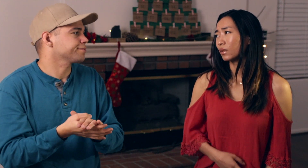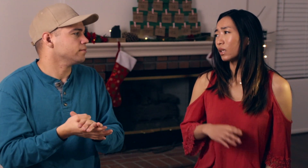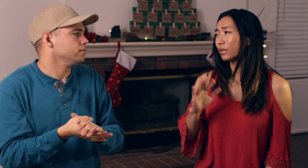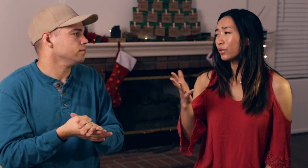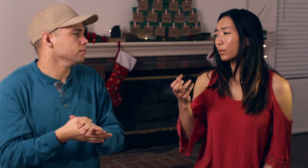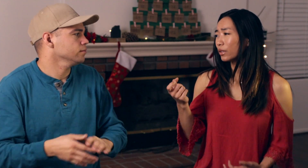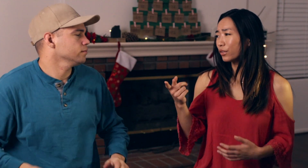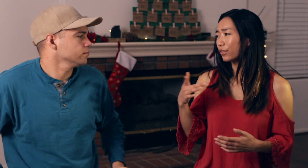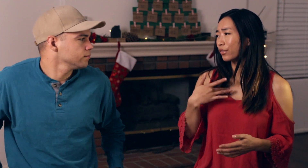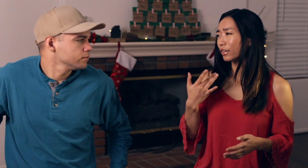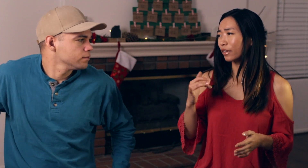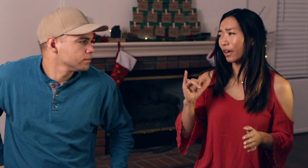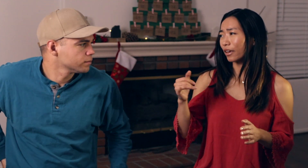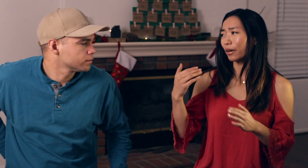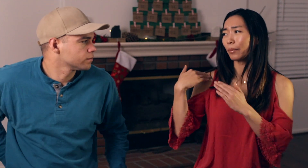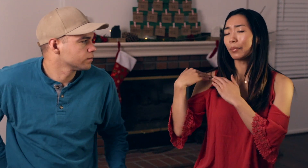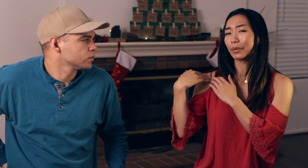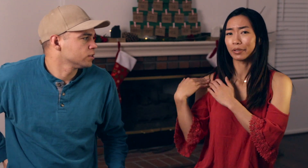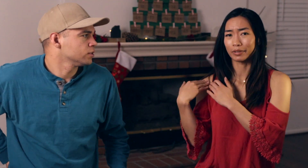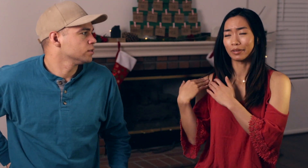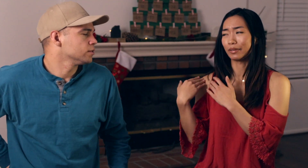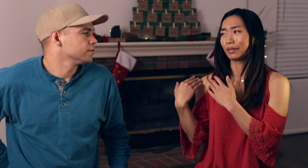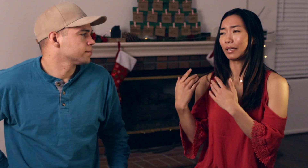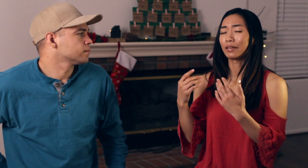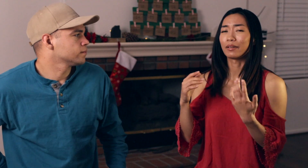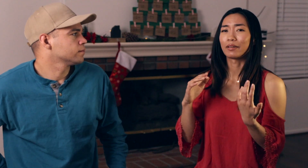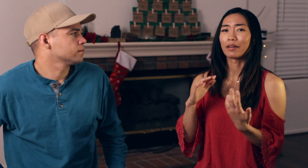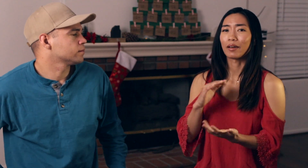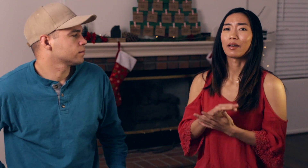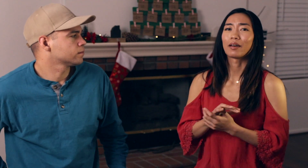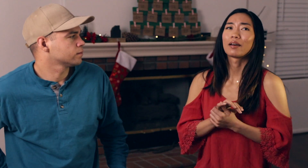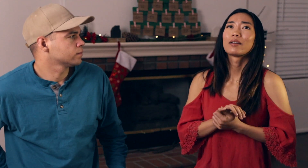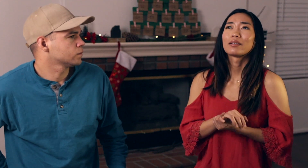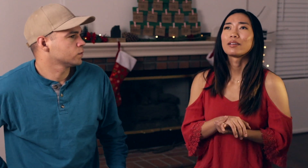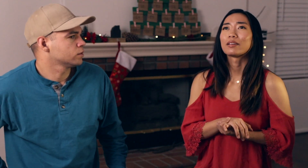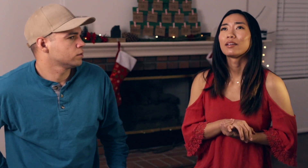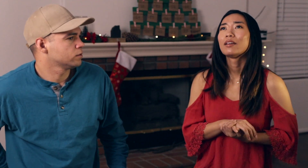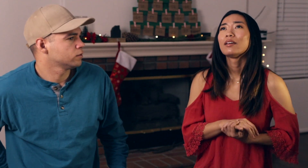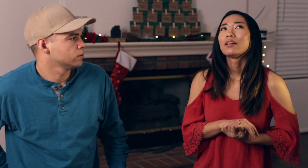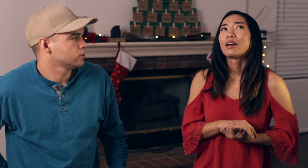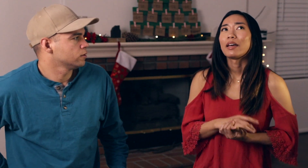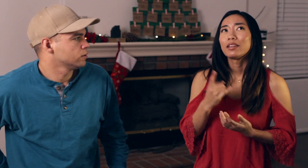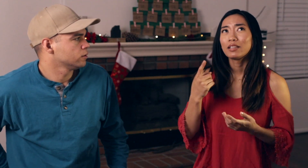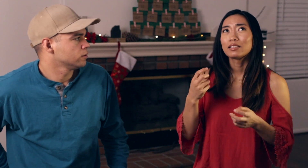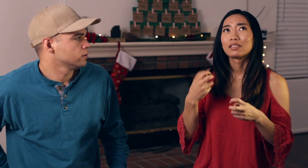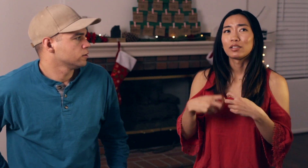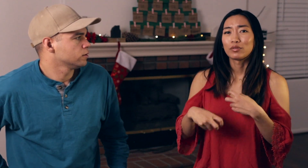I never want you to feel like a burden like I mean I think it's difficult